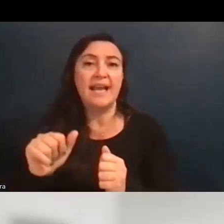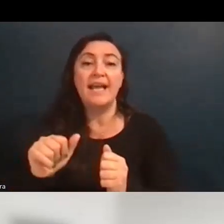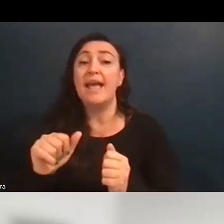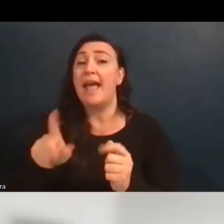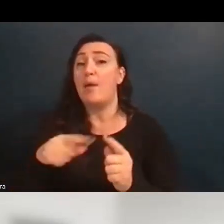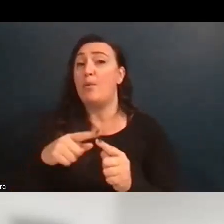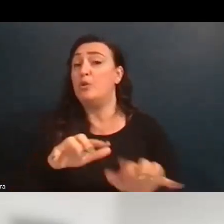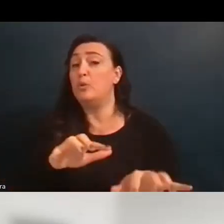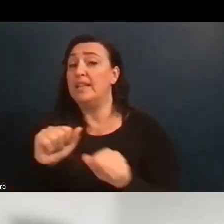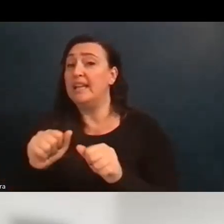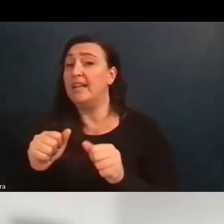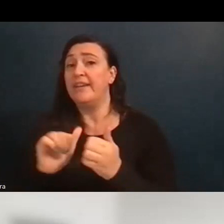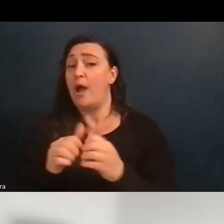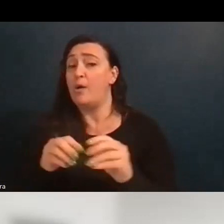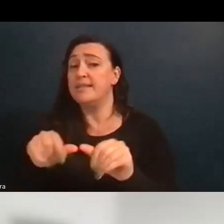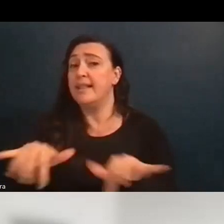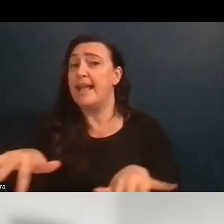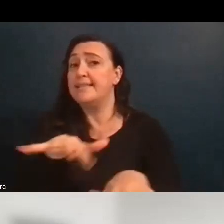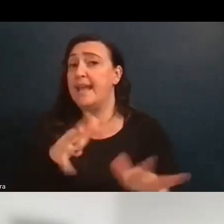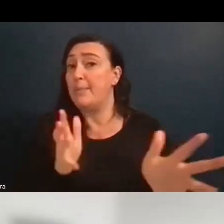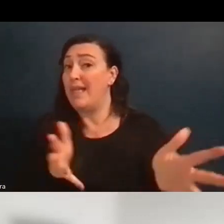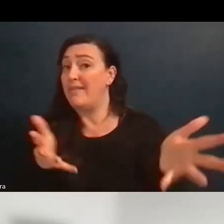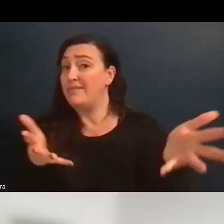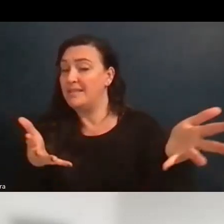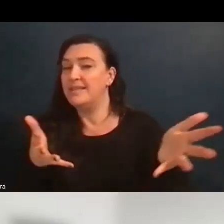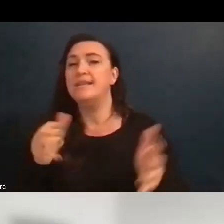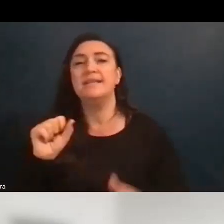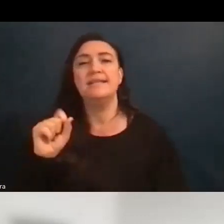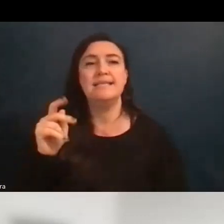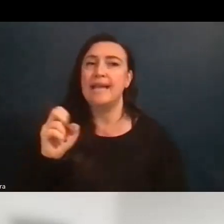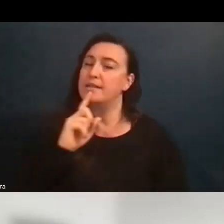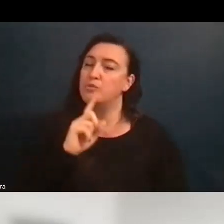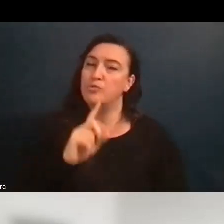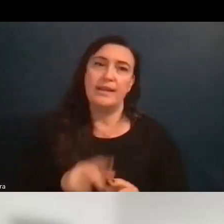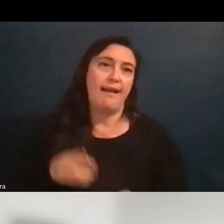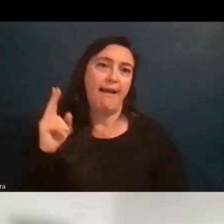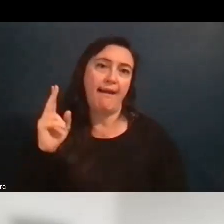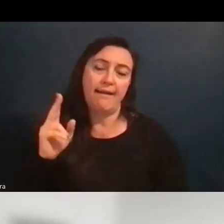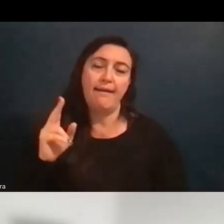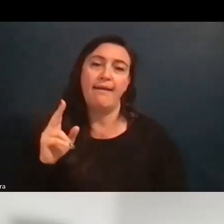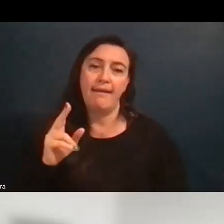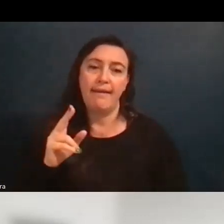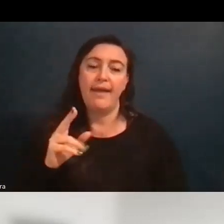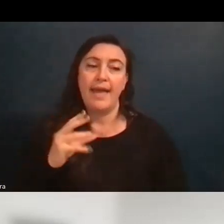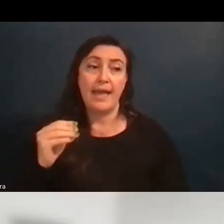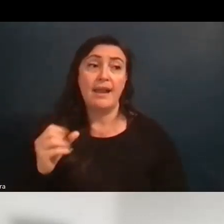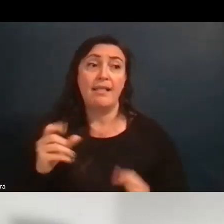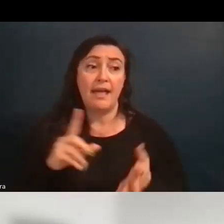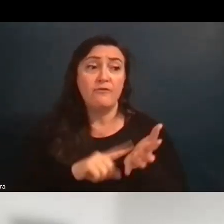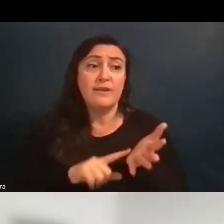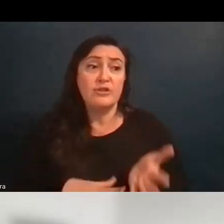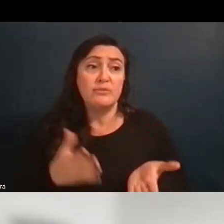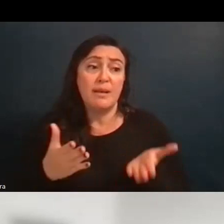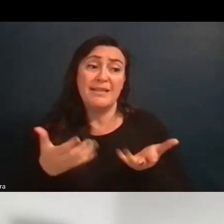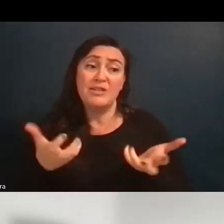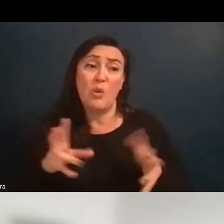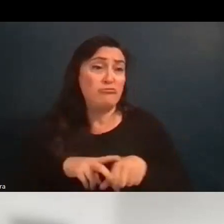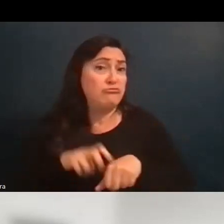Because the the stakes for this kind of stuff are pretty high. And there are a lot of researchers who don't necessarily want to jump right into this because they recognize